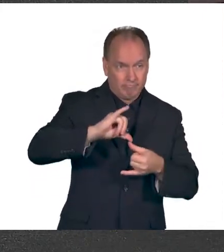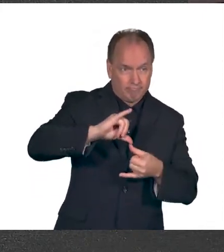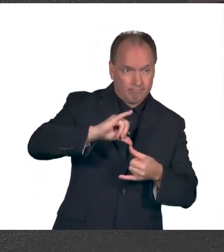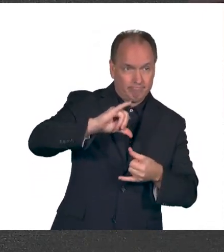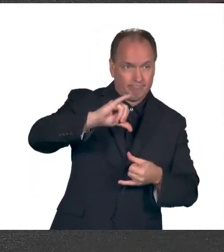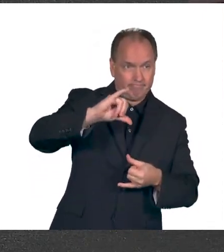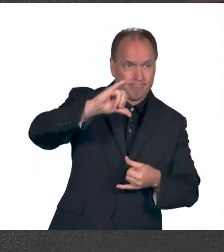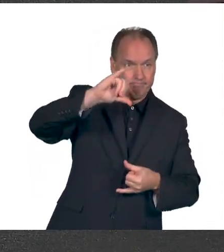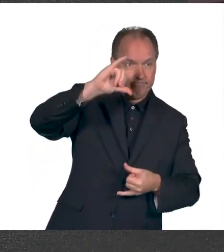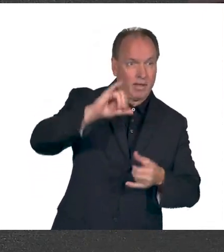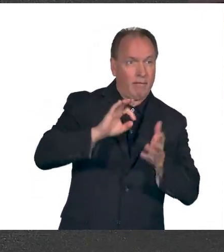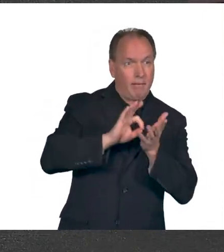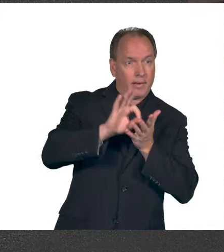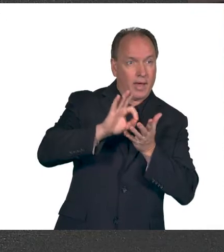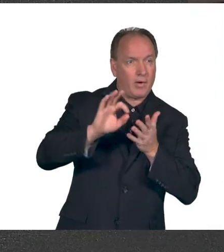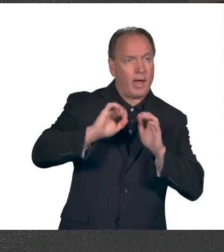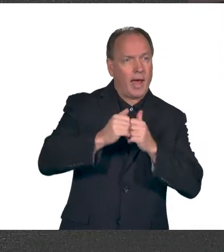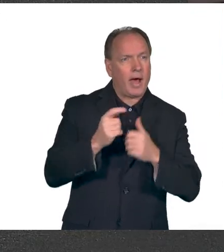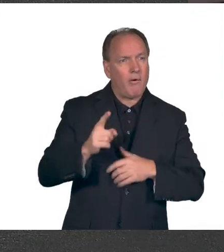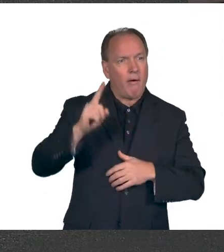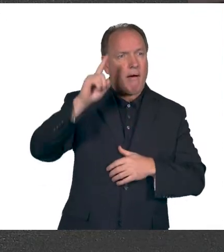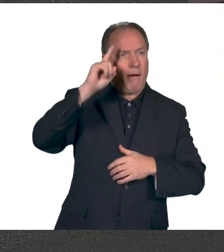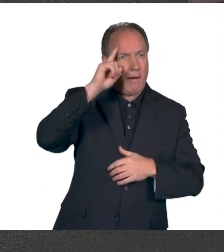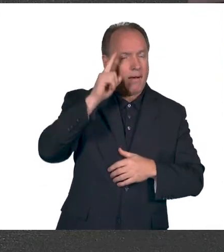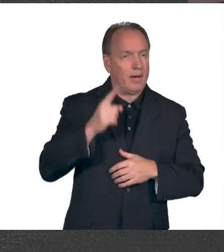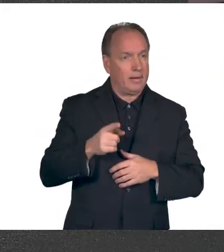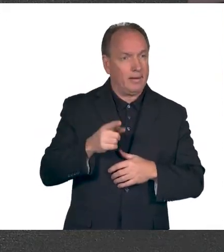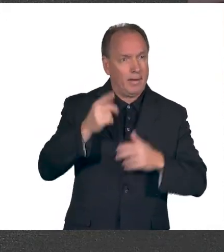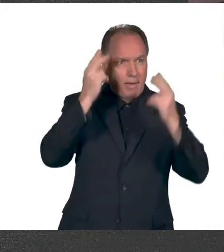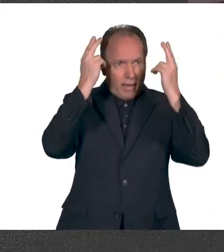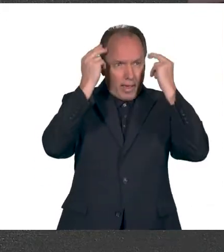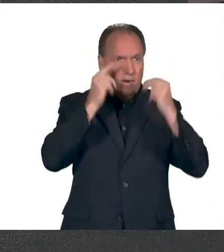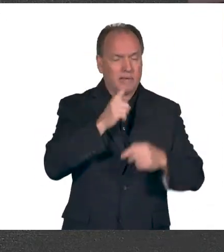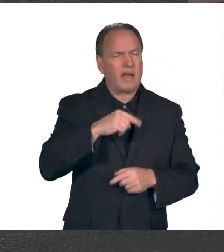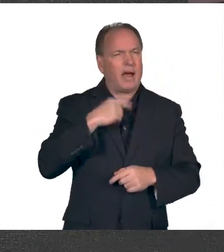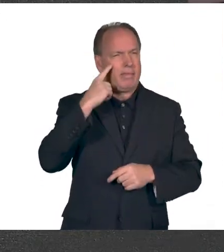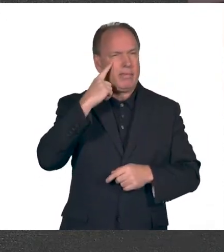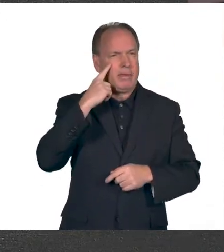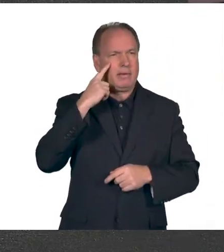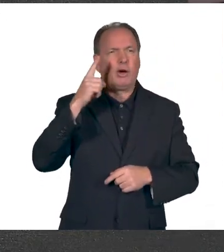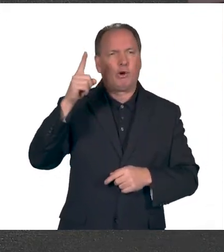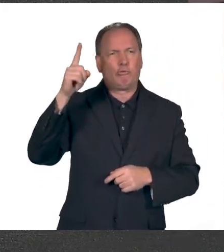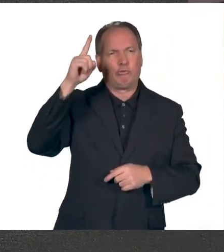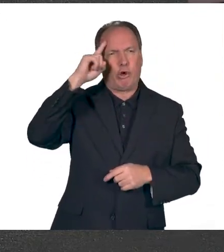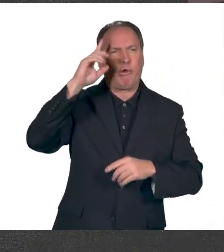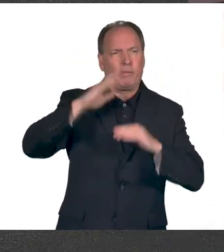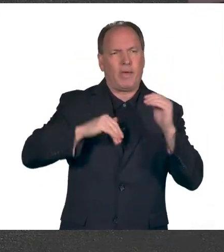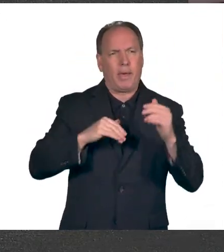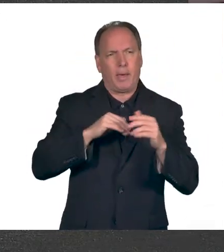and then we'll count to see how high hare is. Now I think he looks taller than mole,